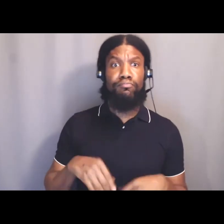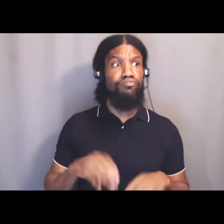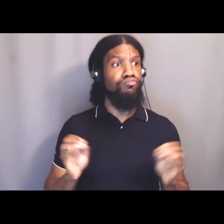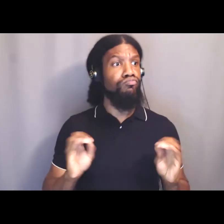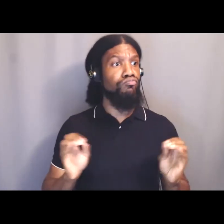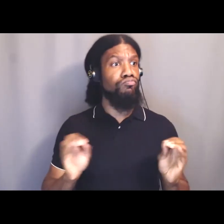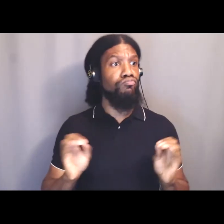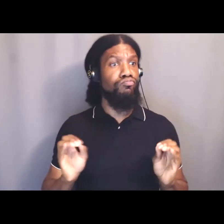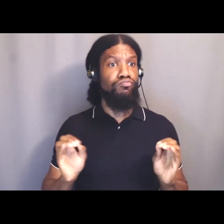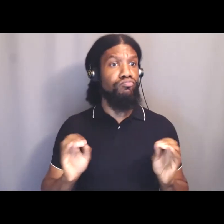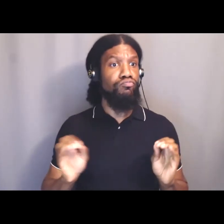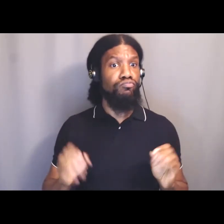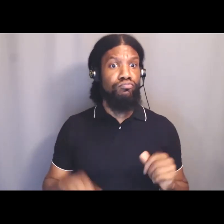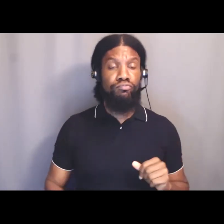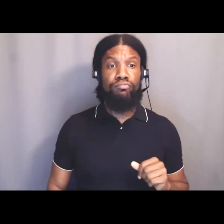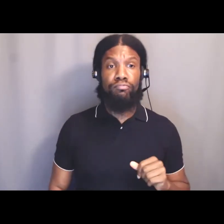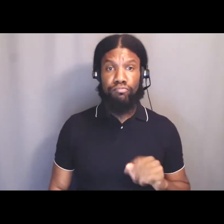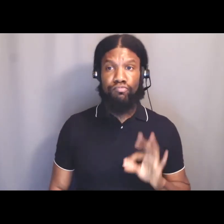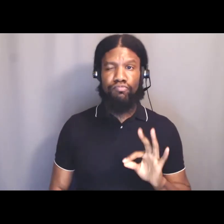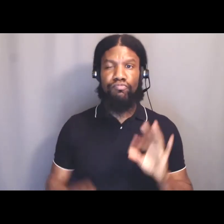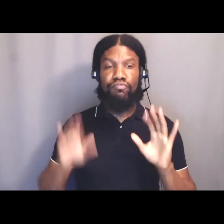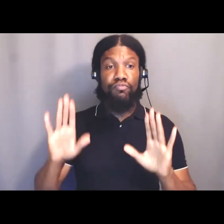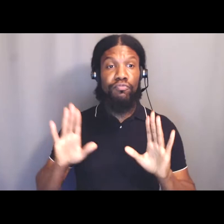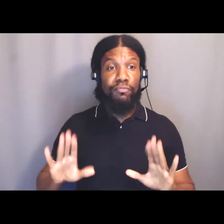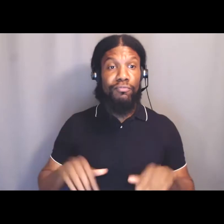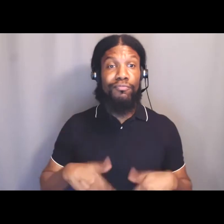[Yolanda] Nothing for me. Great, so welcome everybody.